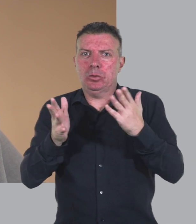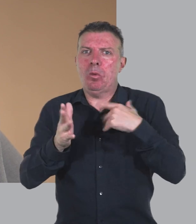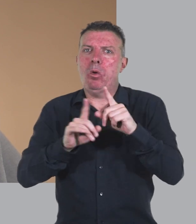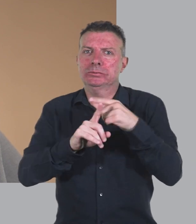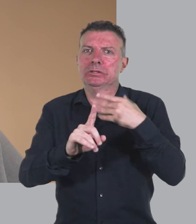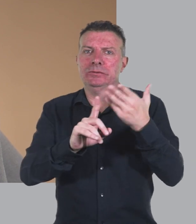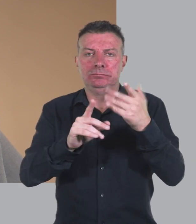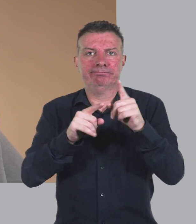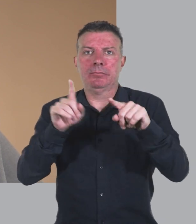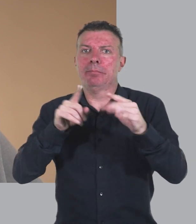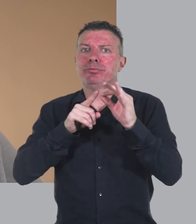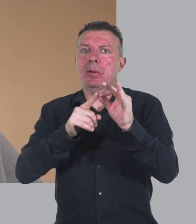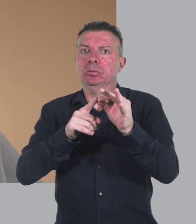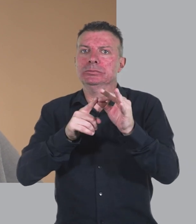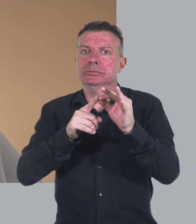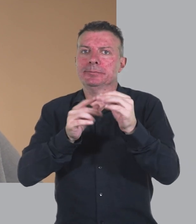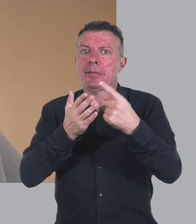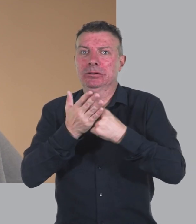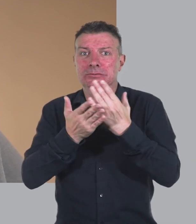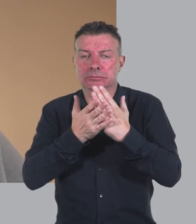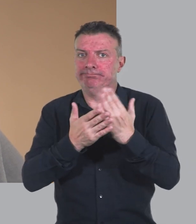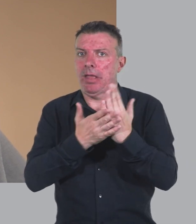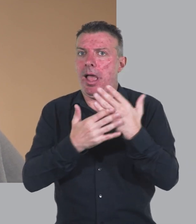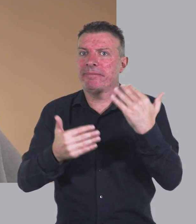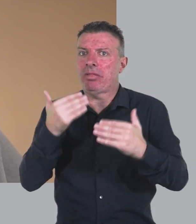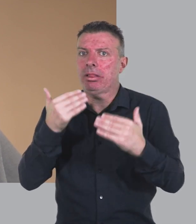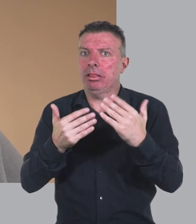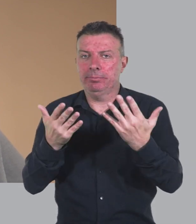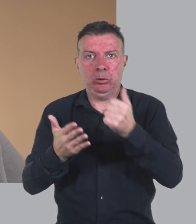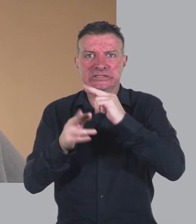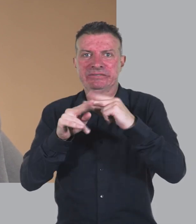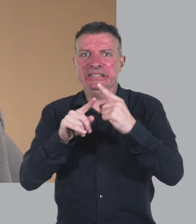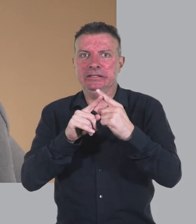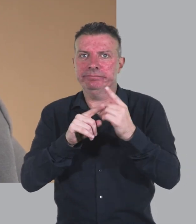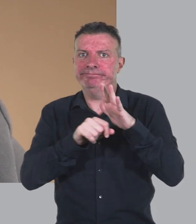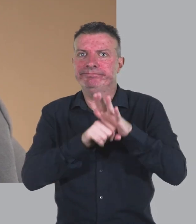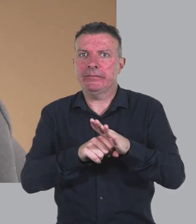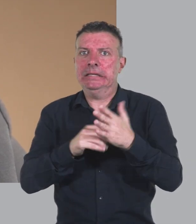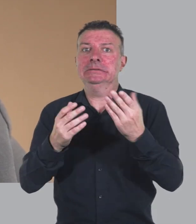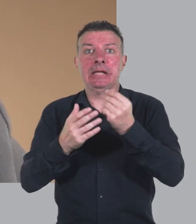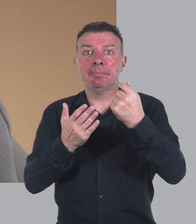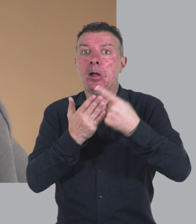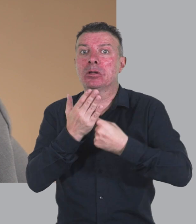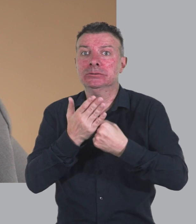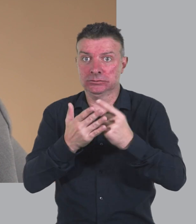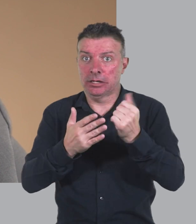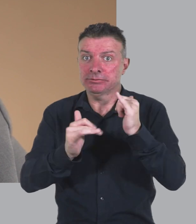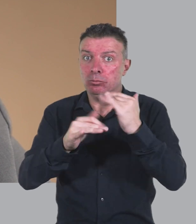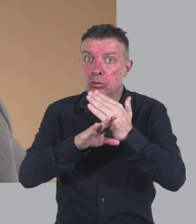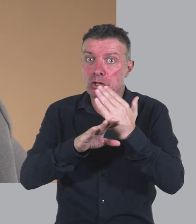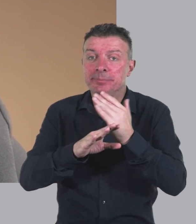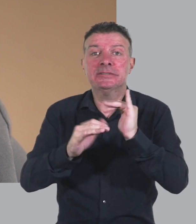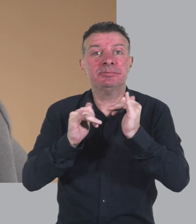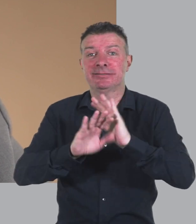a range of proposed policies that are harmful, such as user fees, and then also policies that sometimes work and sometimes do not work,